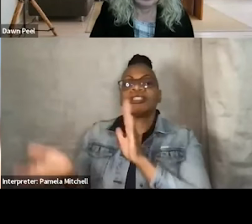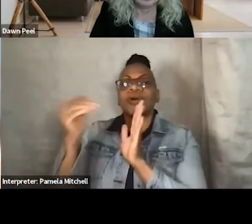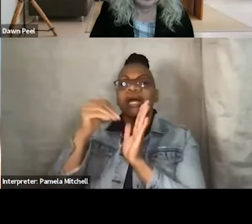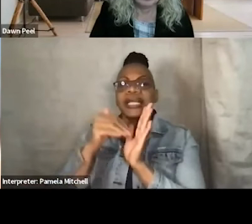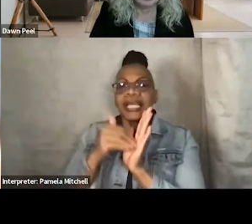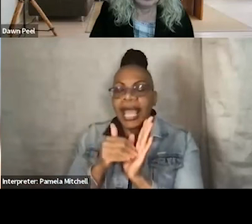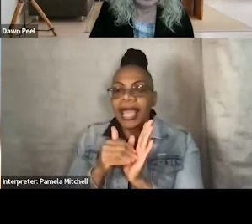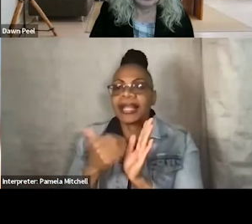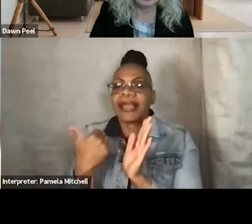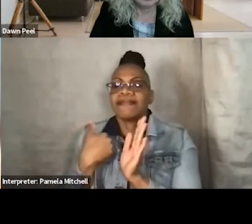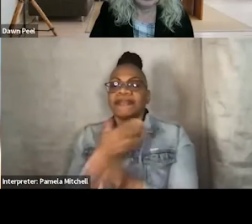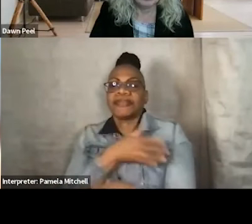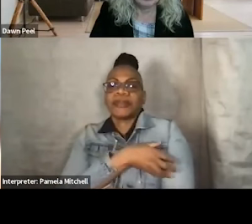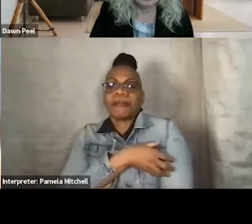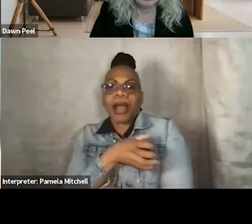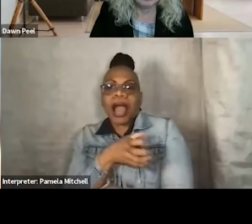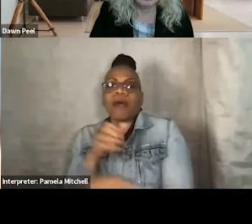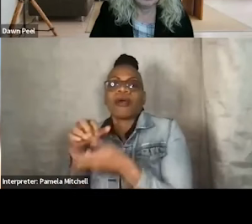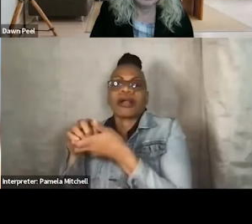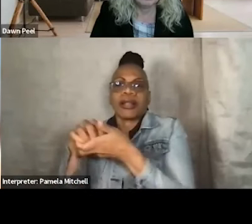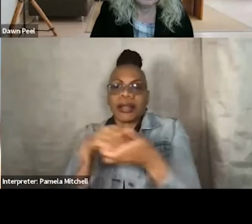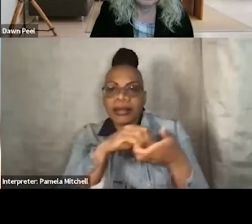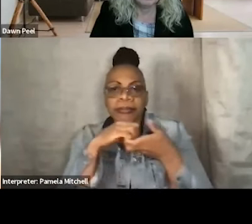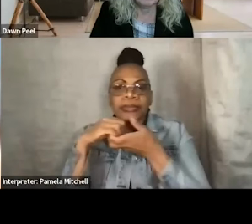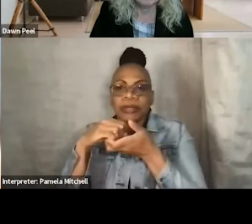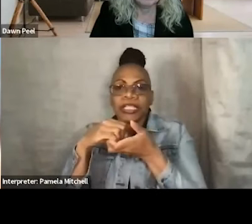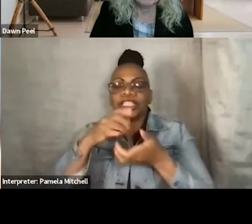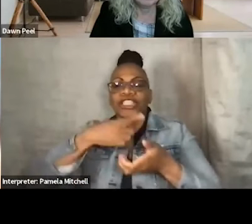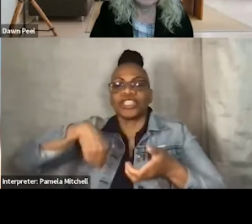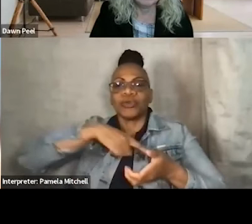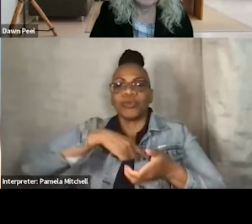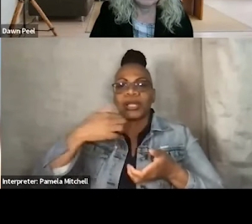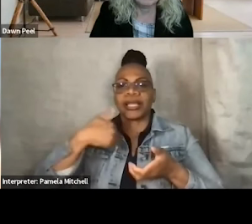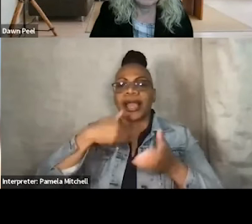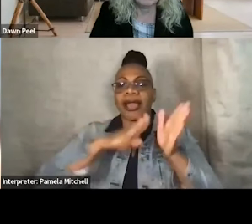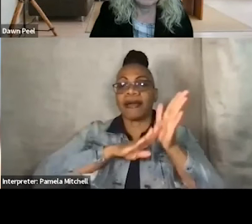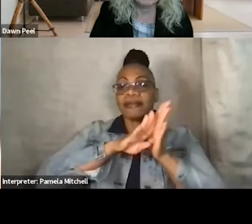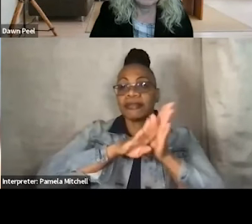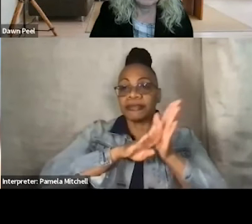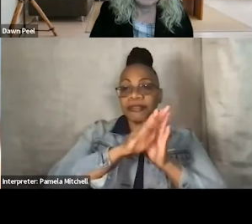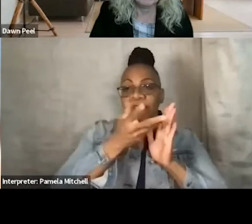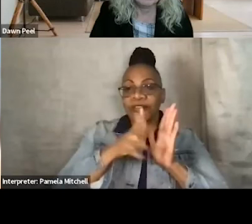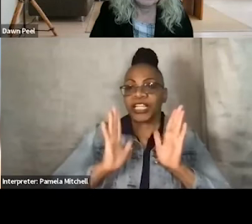of cooperation and collaboration, we have developed our first marketing piece